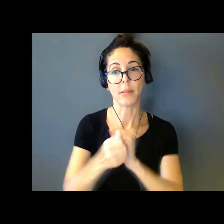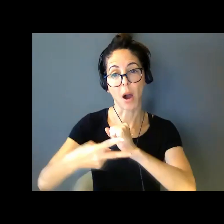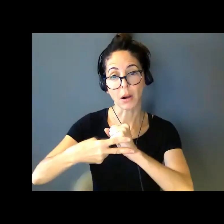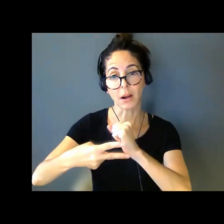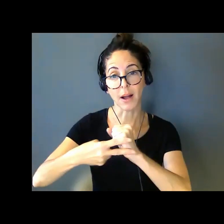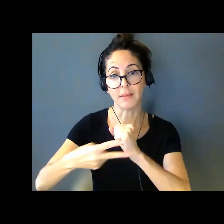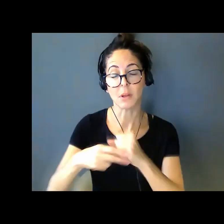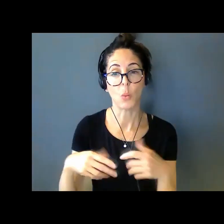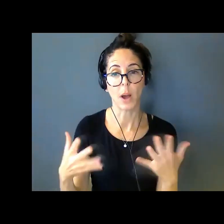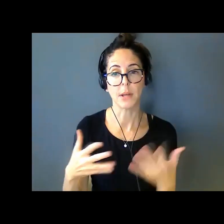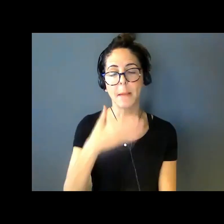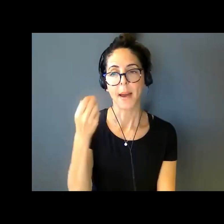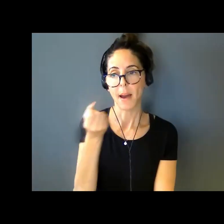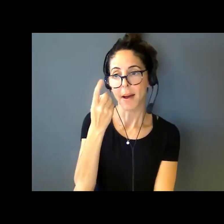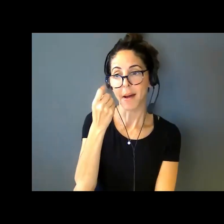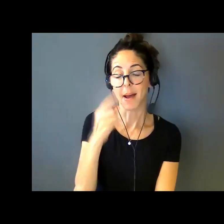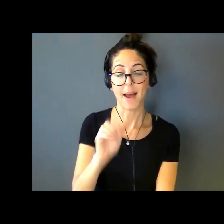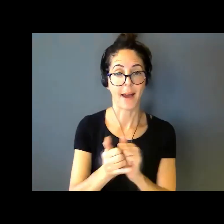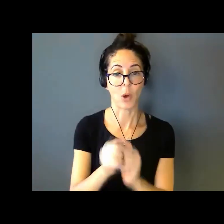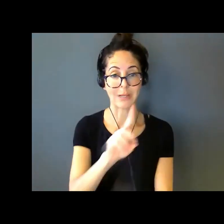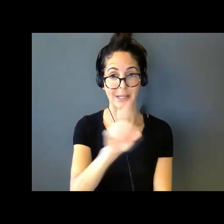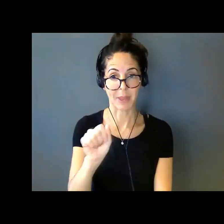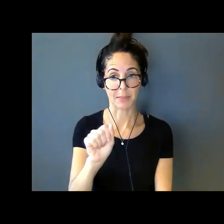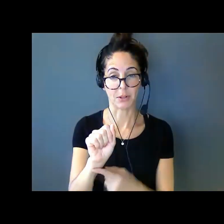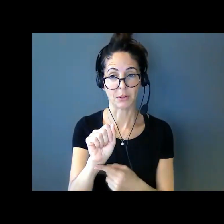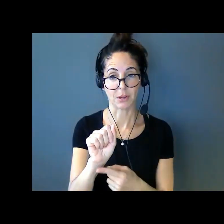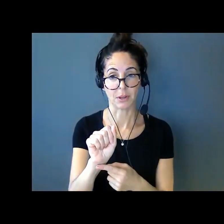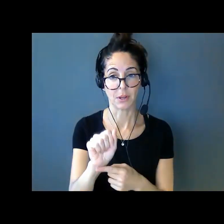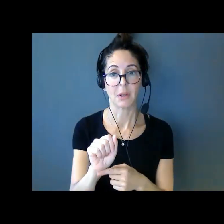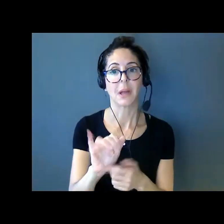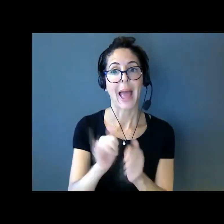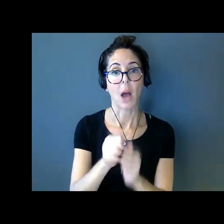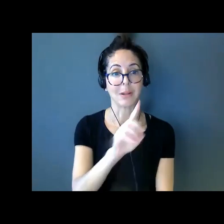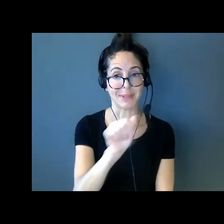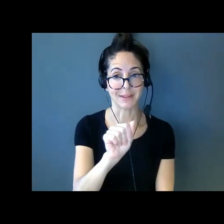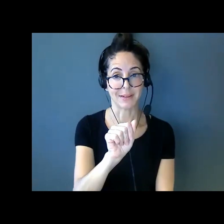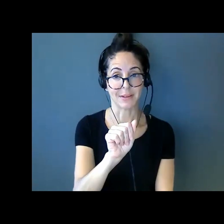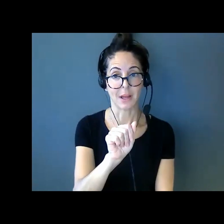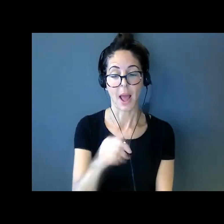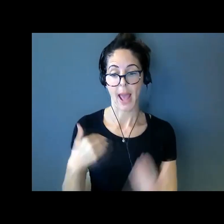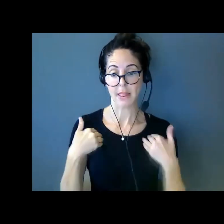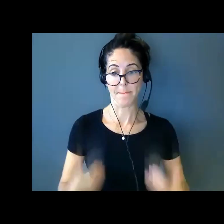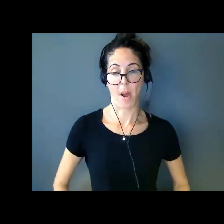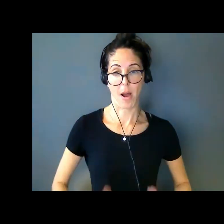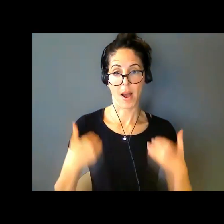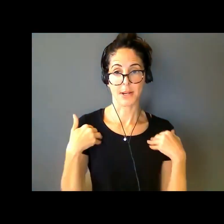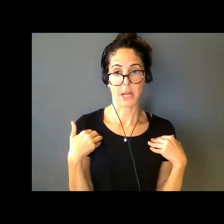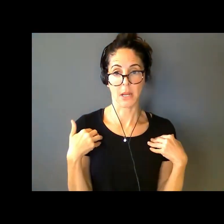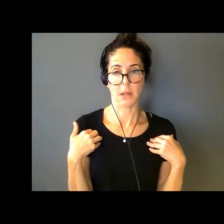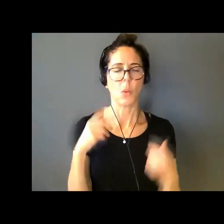understand how disability, disablement, and the body was situated within precolonial and Colonial